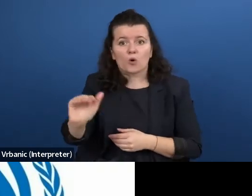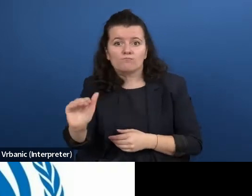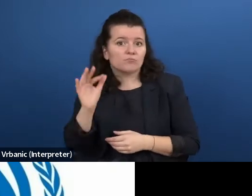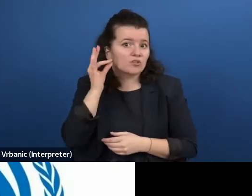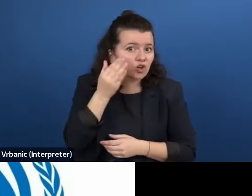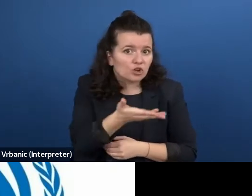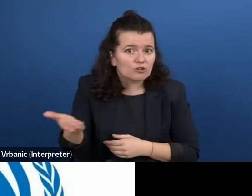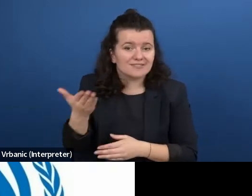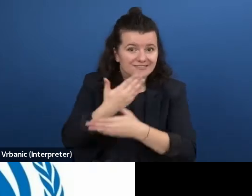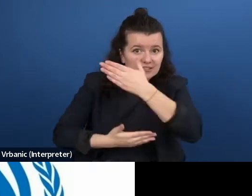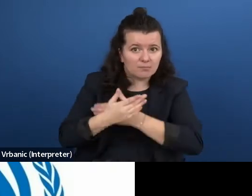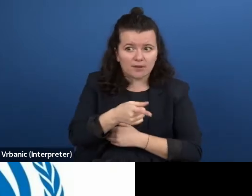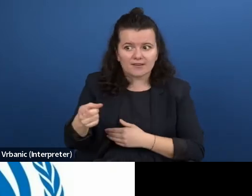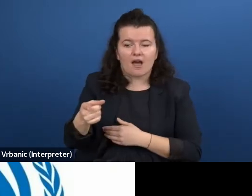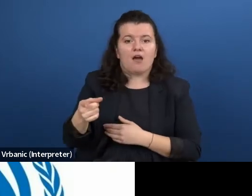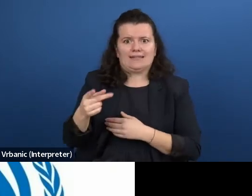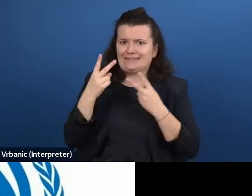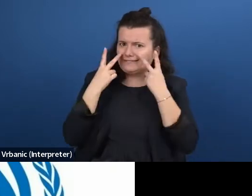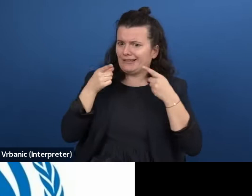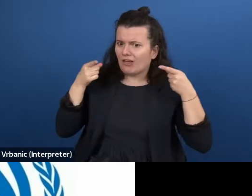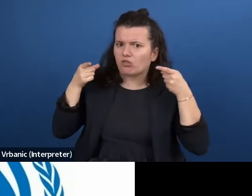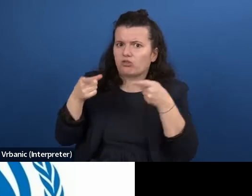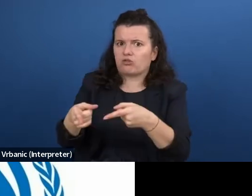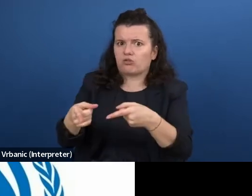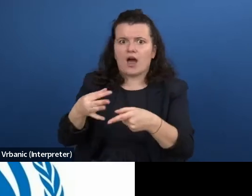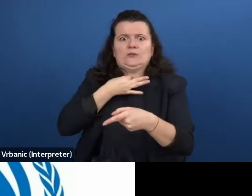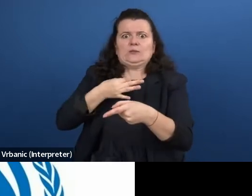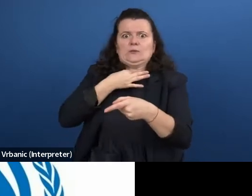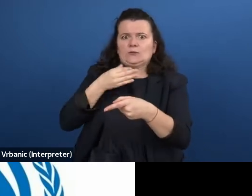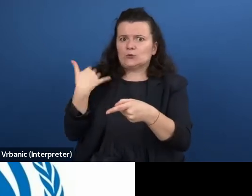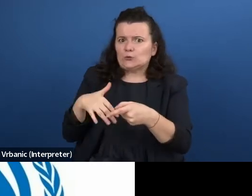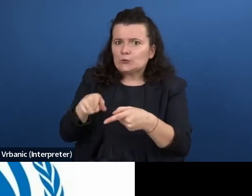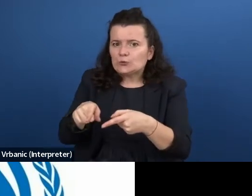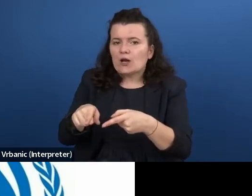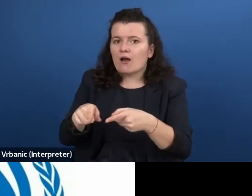We need to look in detail at how disability may intersect